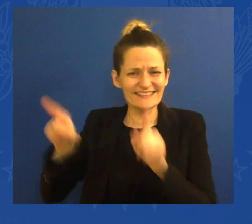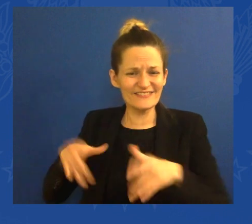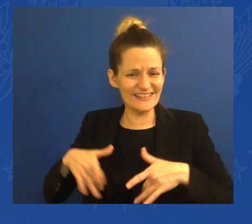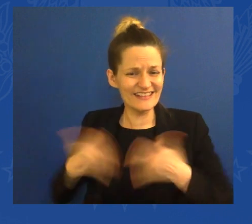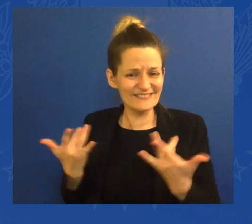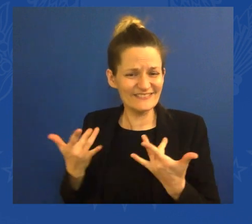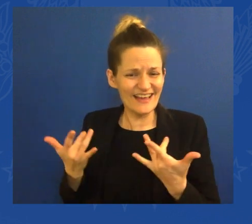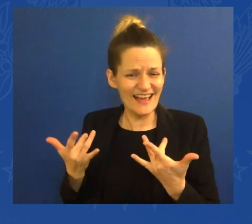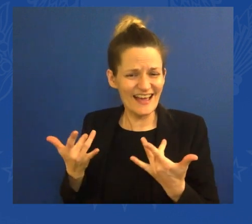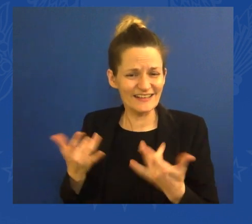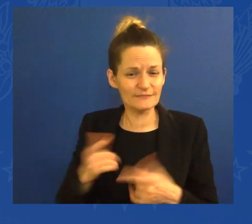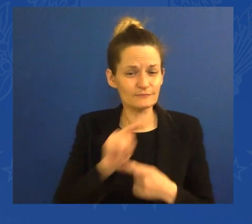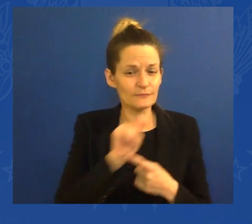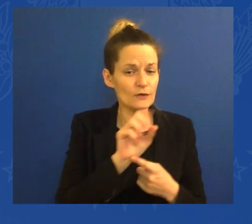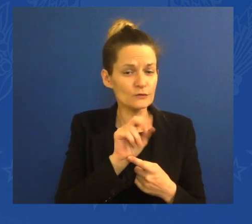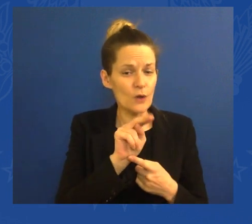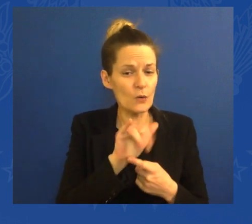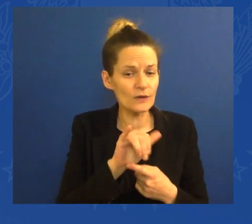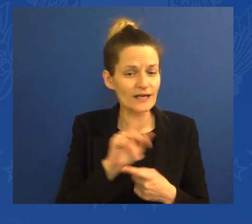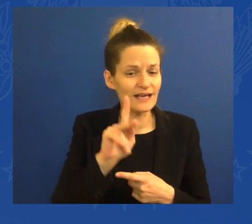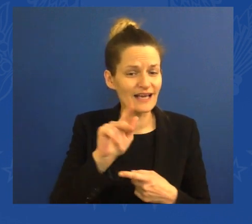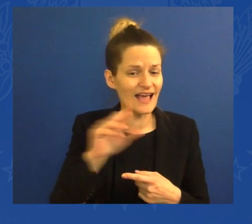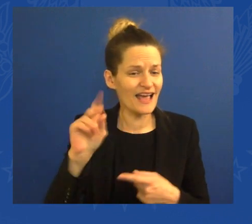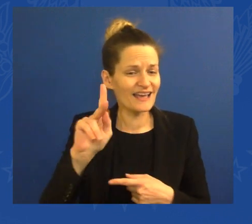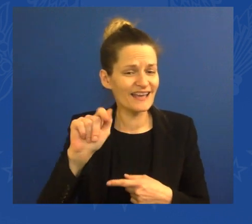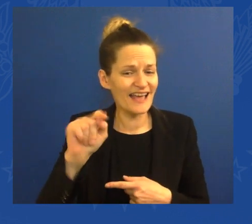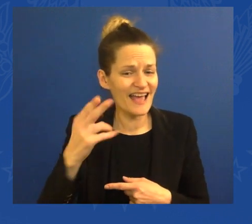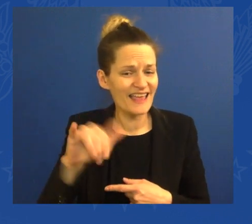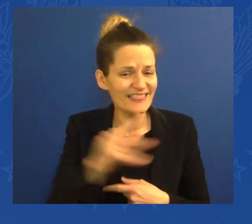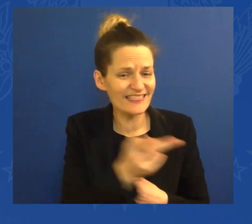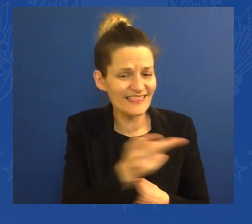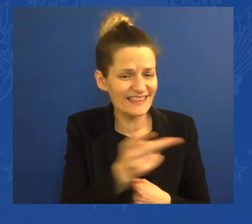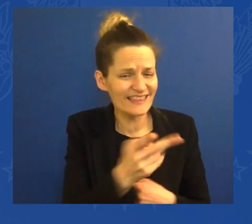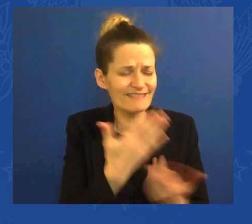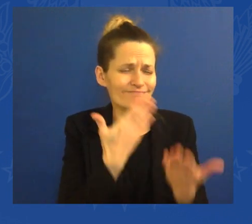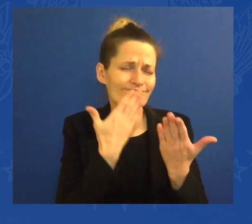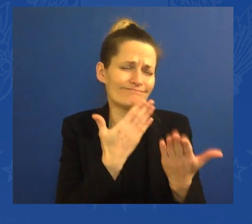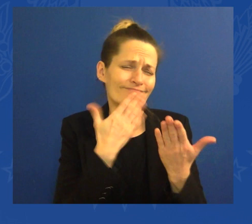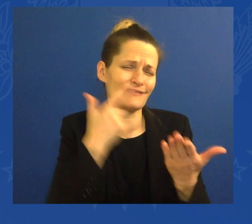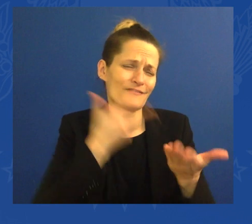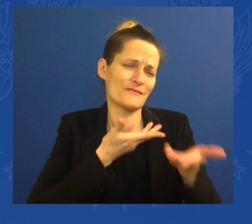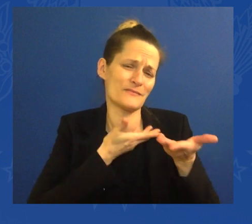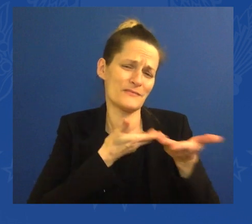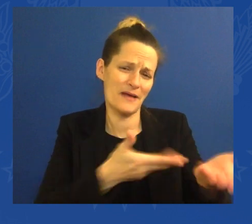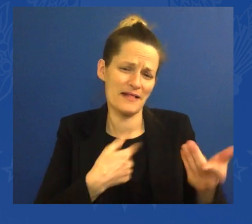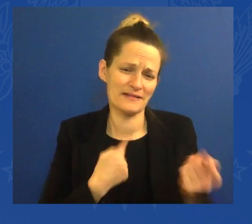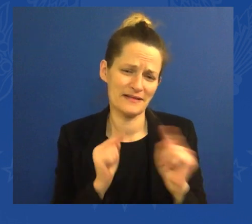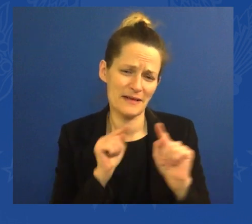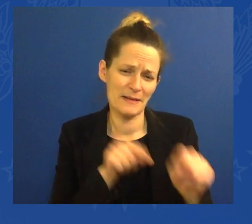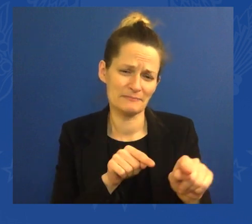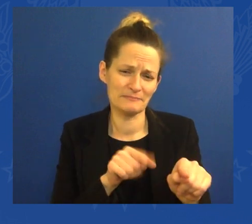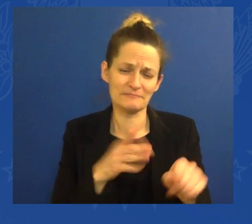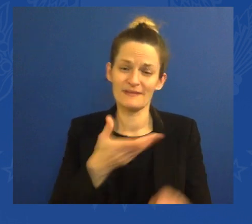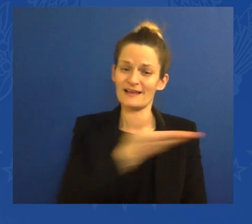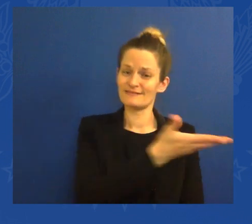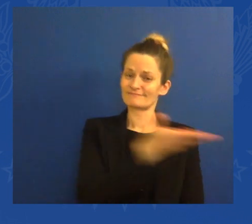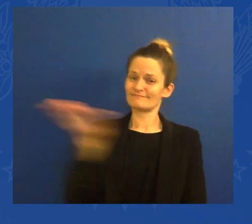and thank you to all of our elected leaders. So we traveled here just an hour ago, I guess, from Washington.